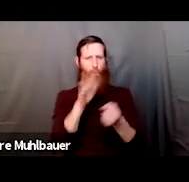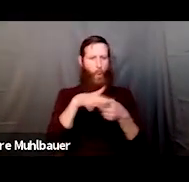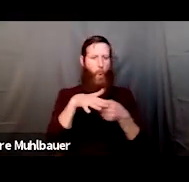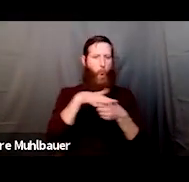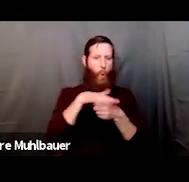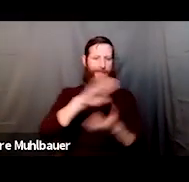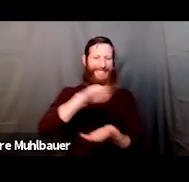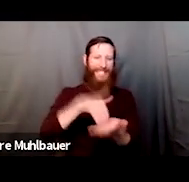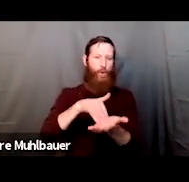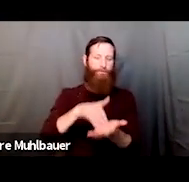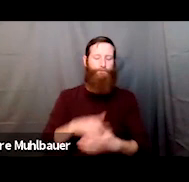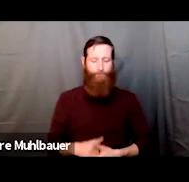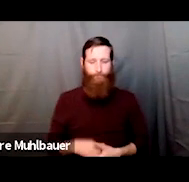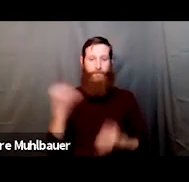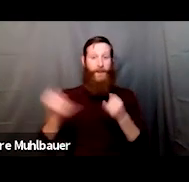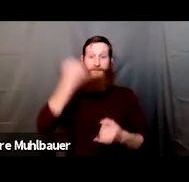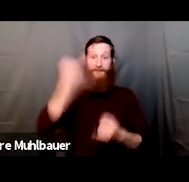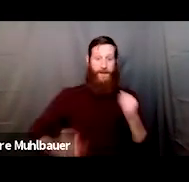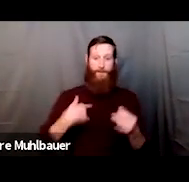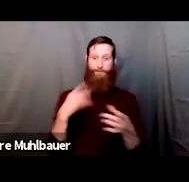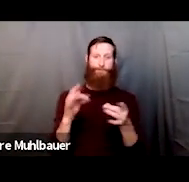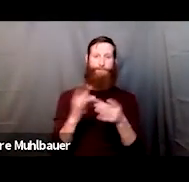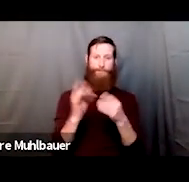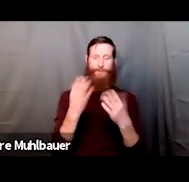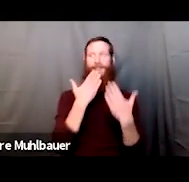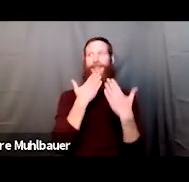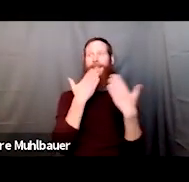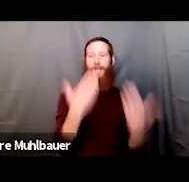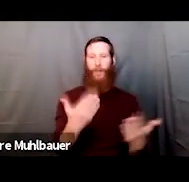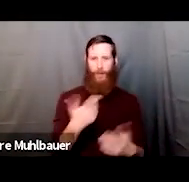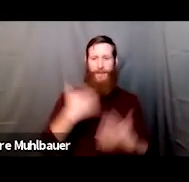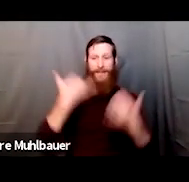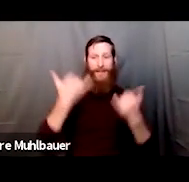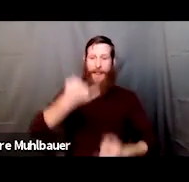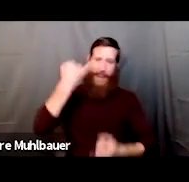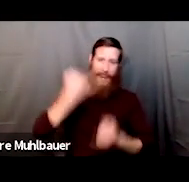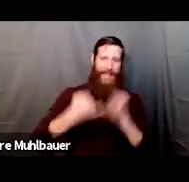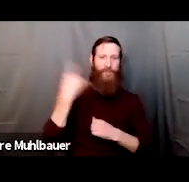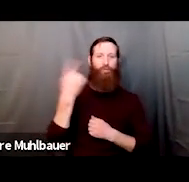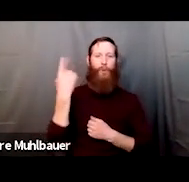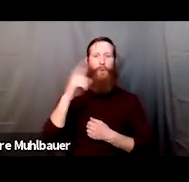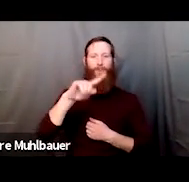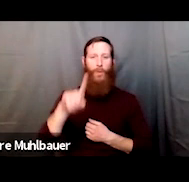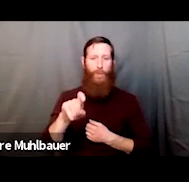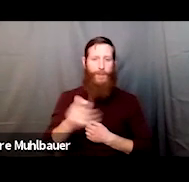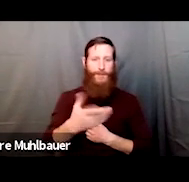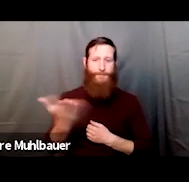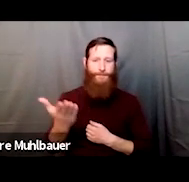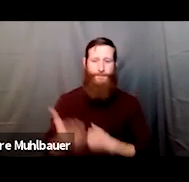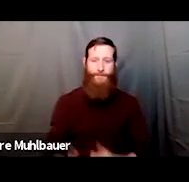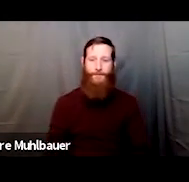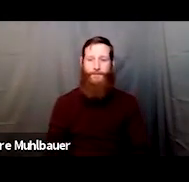Finally I want to say thank you all and open this up for another round of questions this evening.